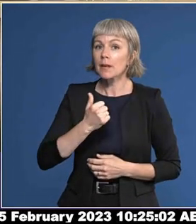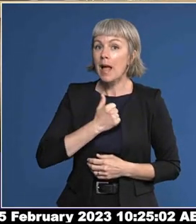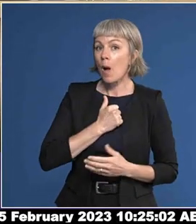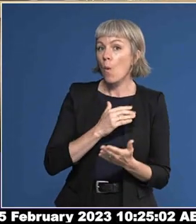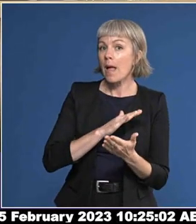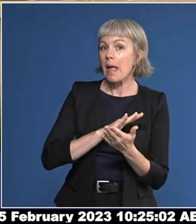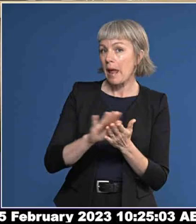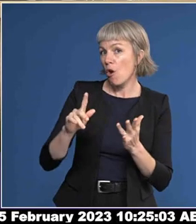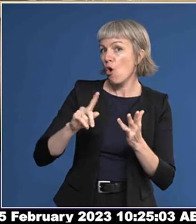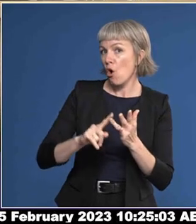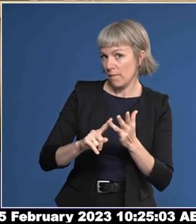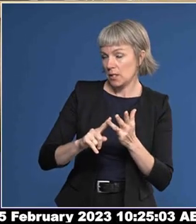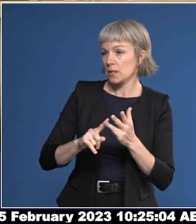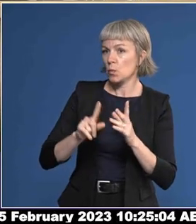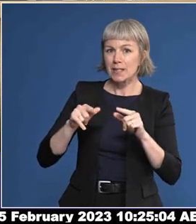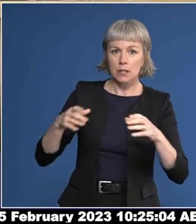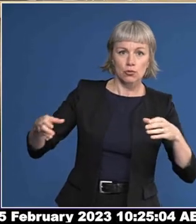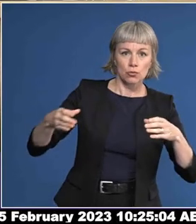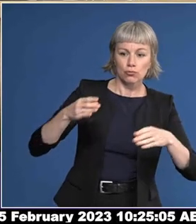replaced about 80 per cent of our employees in our head office environment over the last